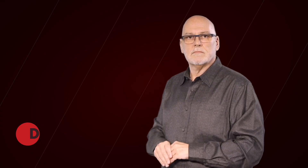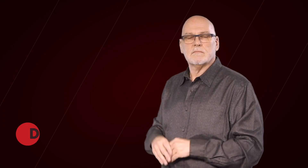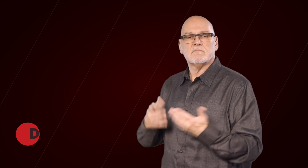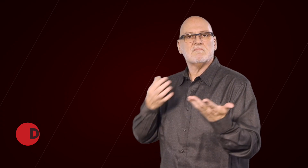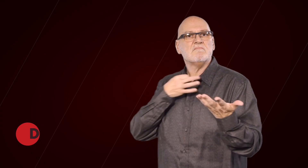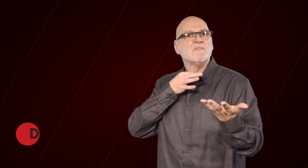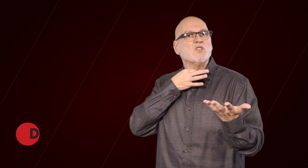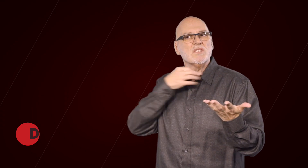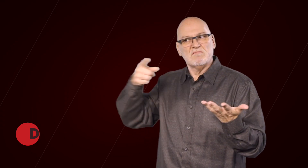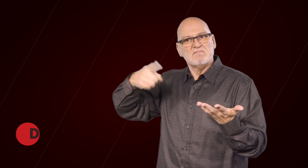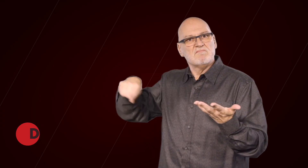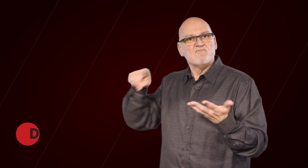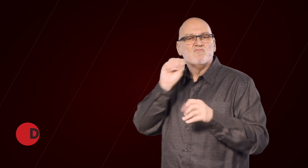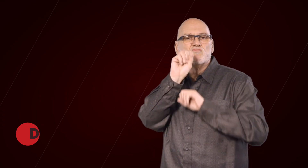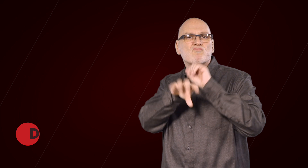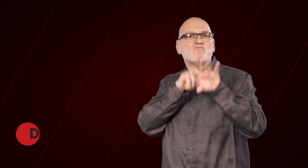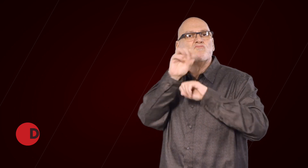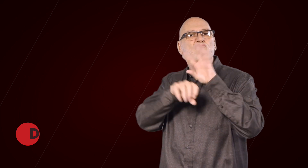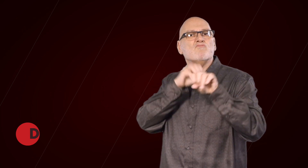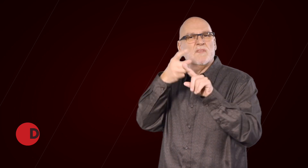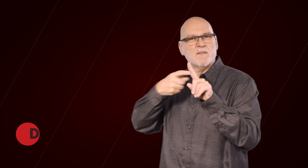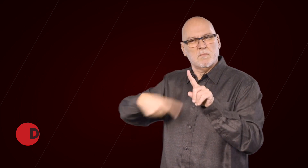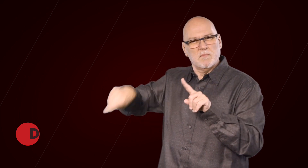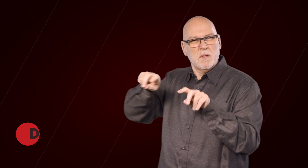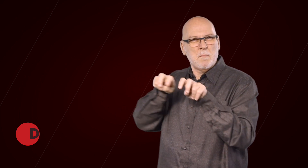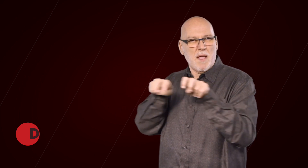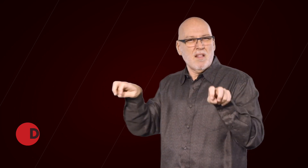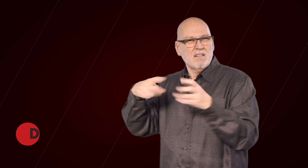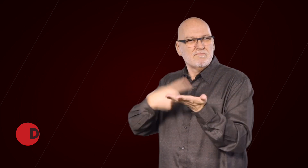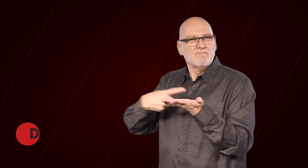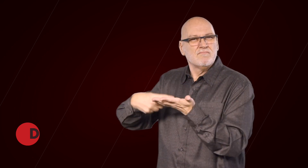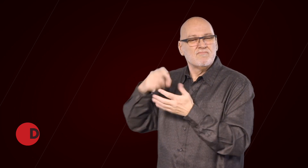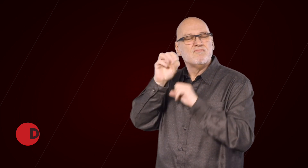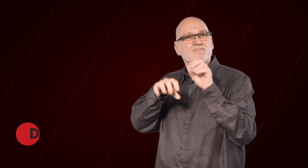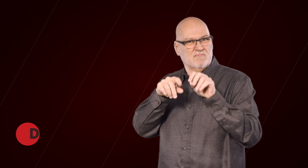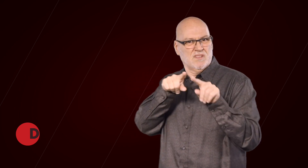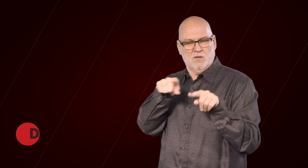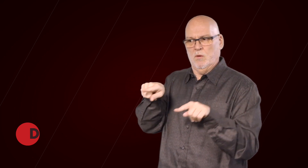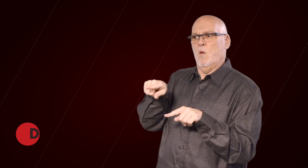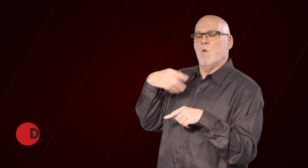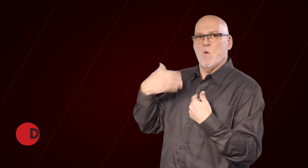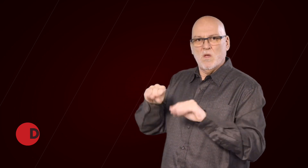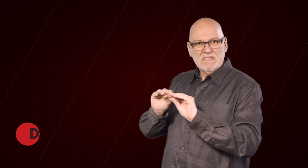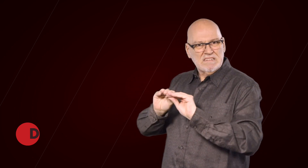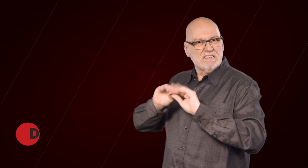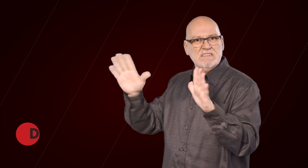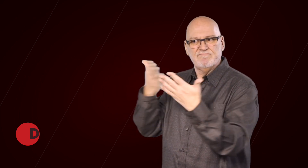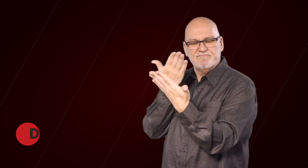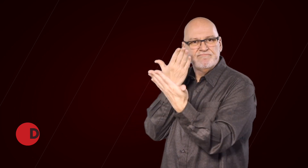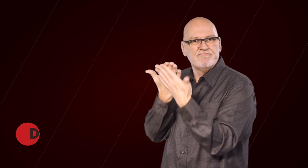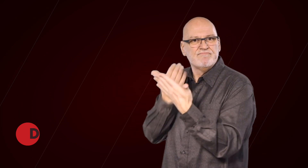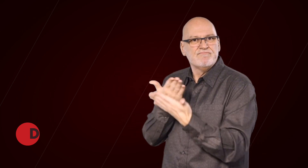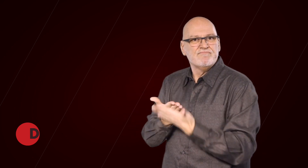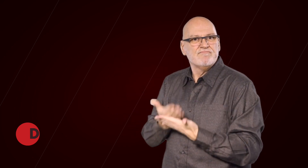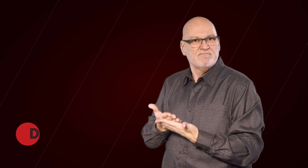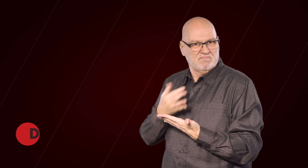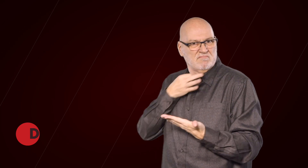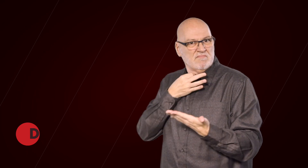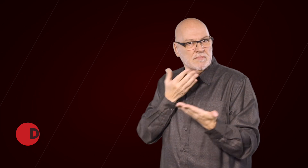[ANSELMO]: Were there any clear results from this panel discussion?